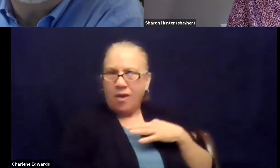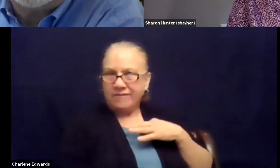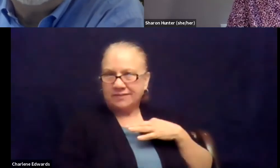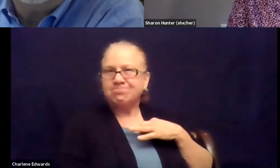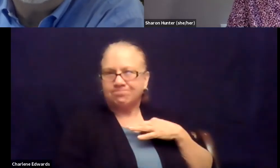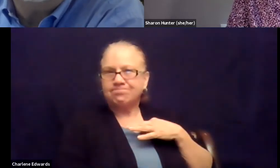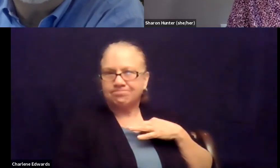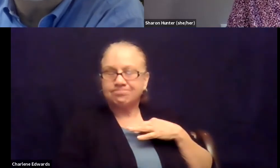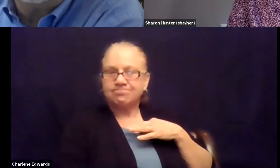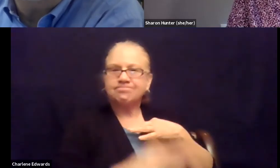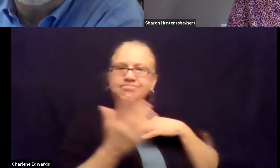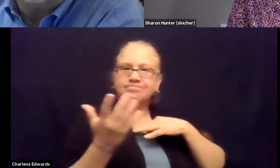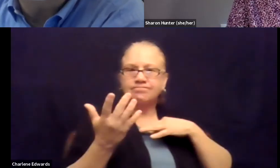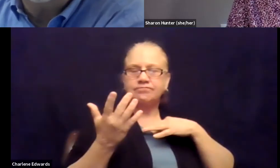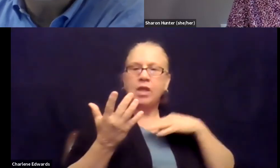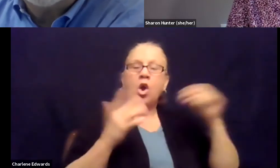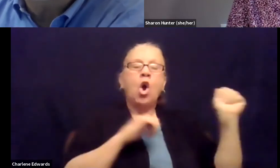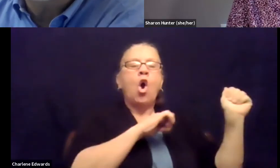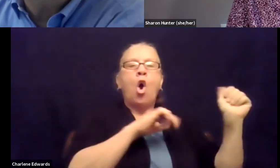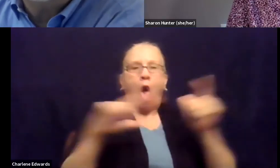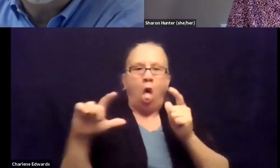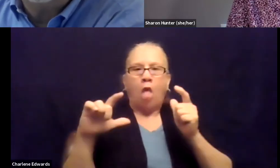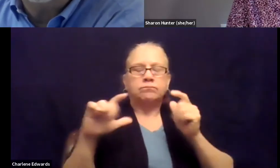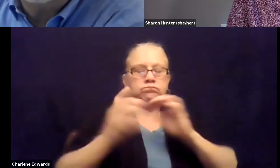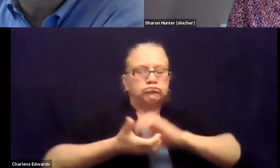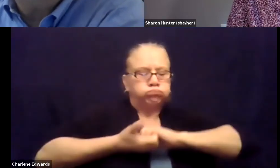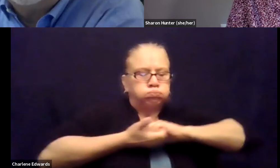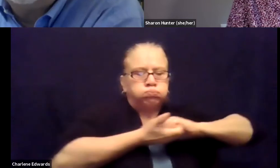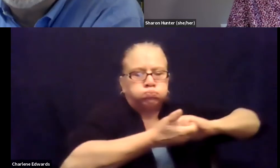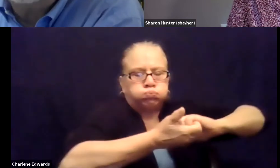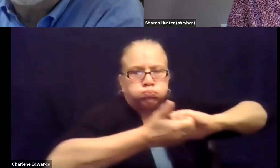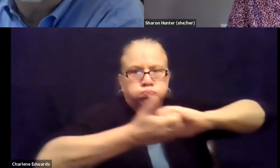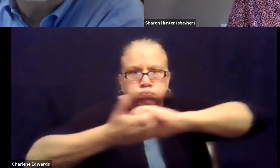But we're all part of a larger system of the arts, for and non-profit.